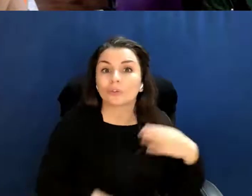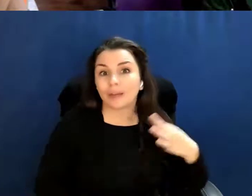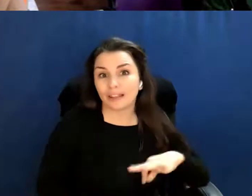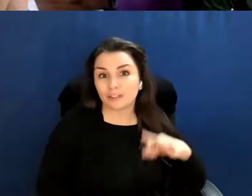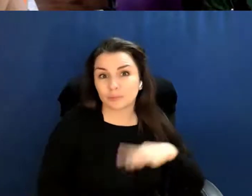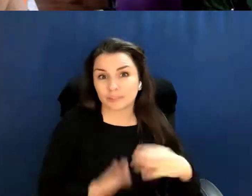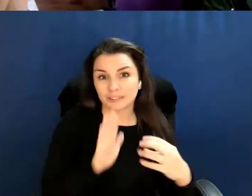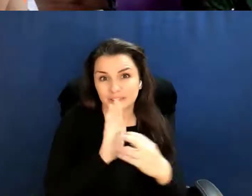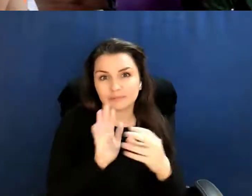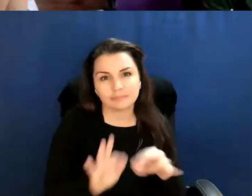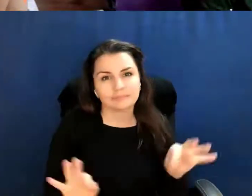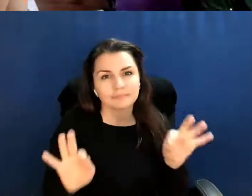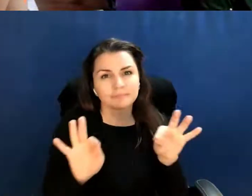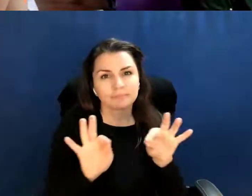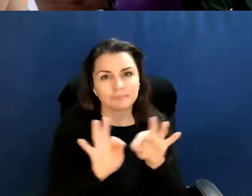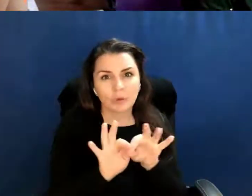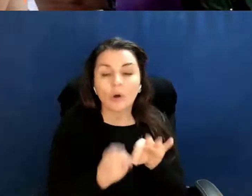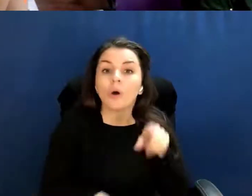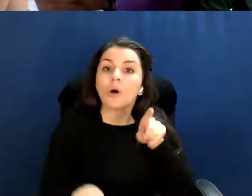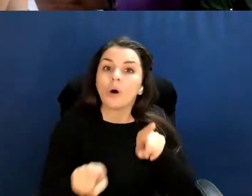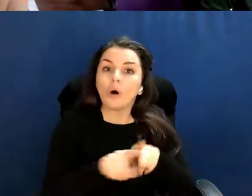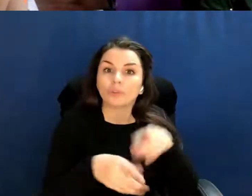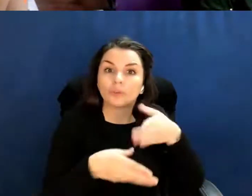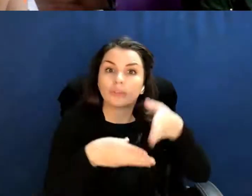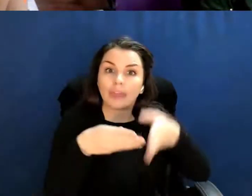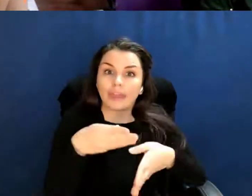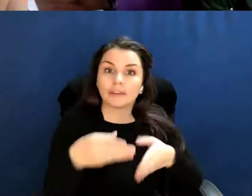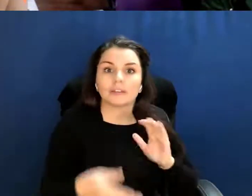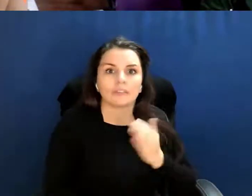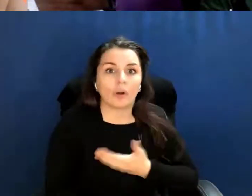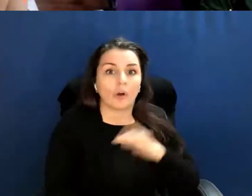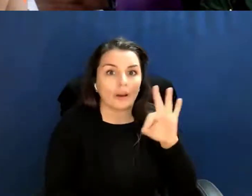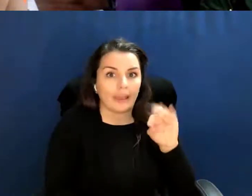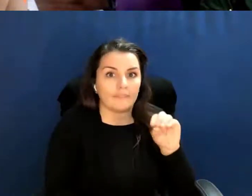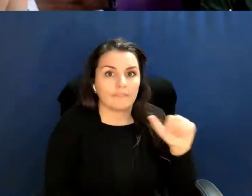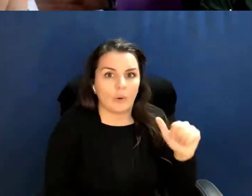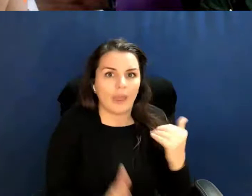And at the end of every one of our Funding Opportunity Announcements, we have contacts